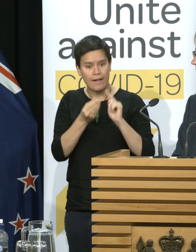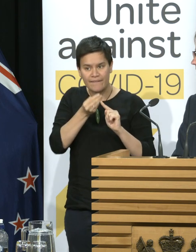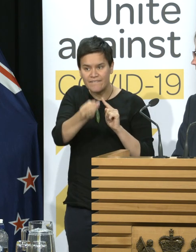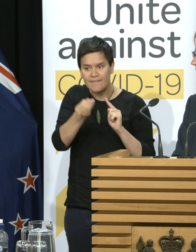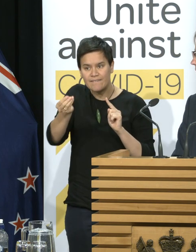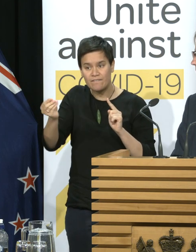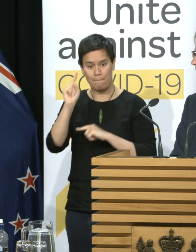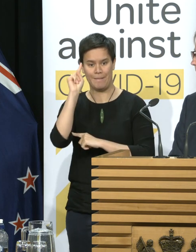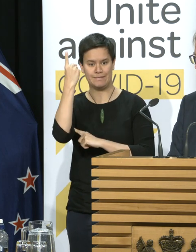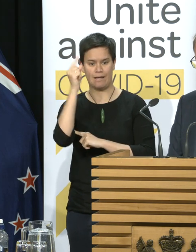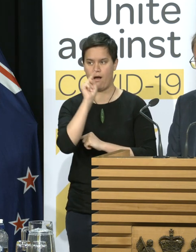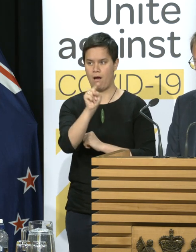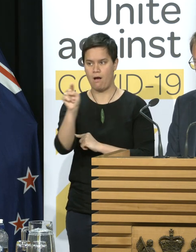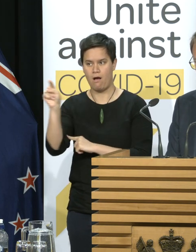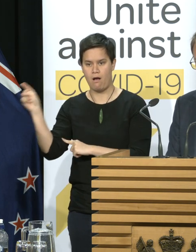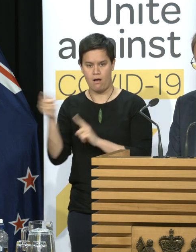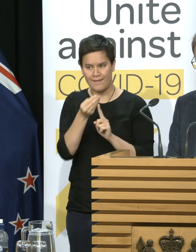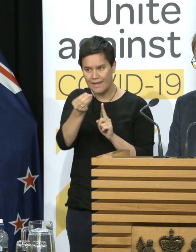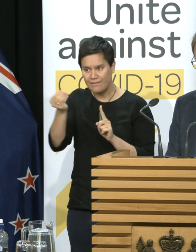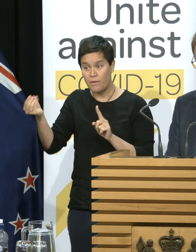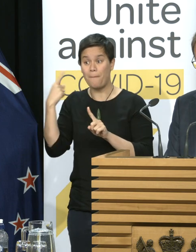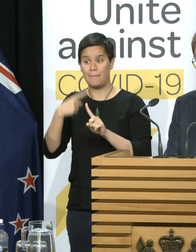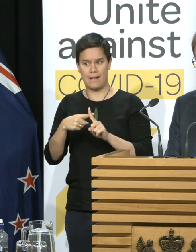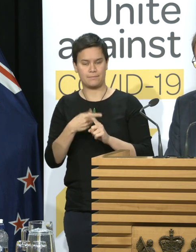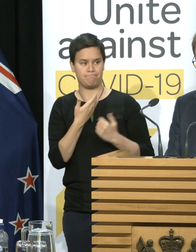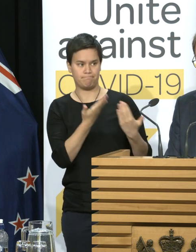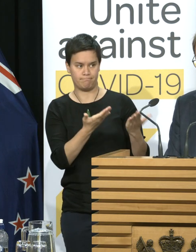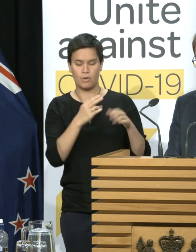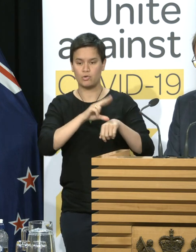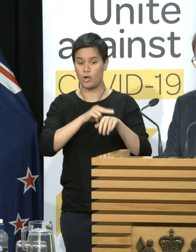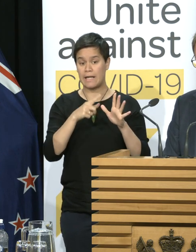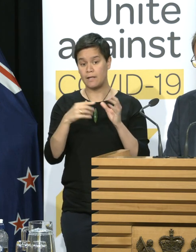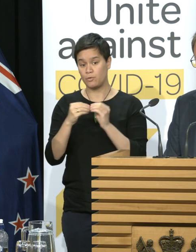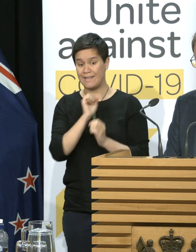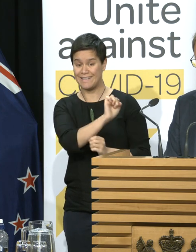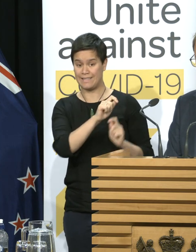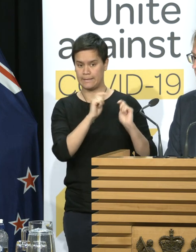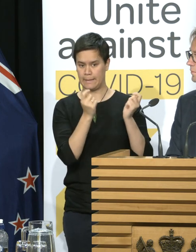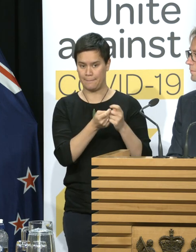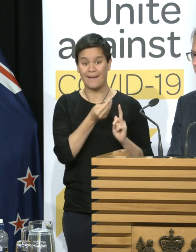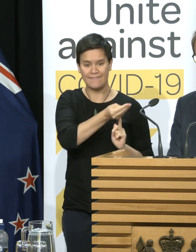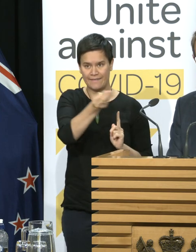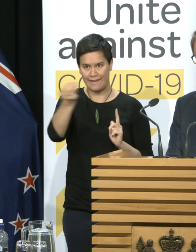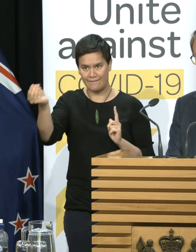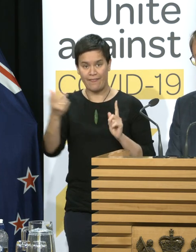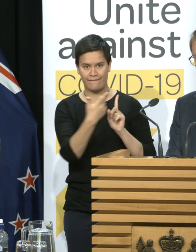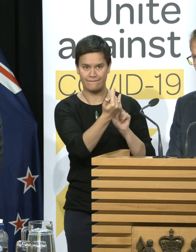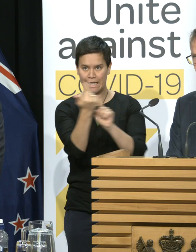and probably also with the Director-General and his team providing final advice. But we're not quite at that point yet. [INTERPOSING VOICES]